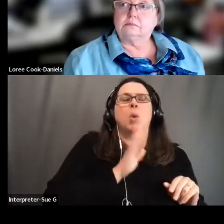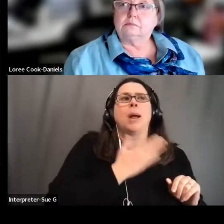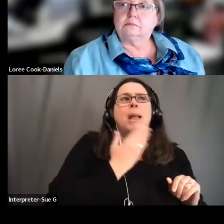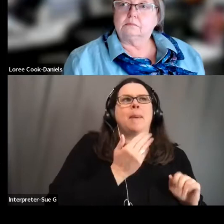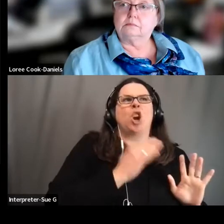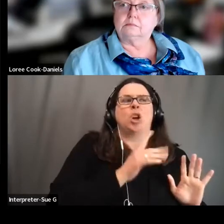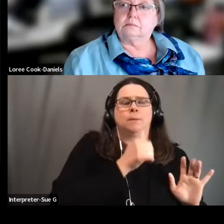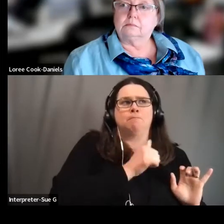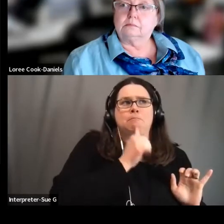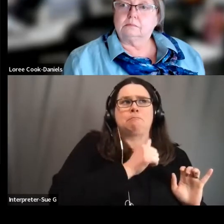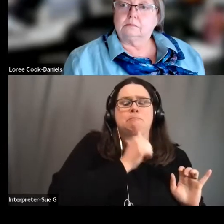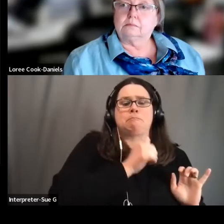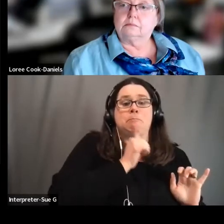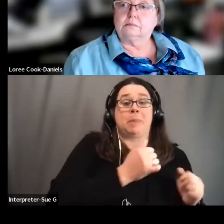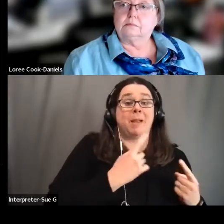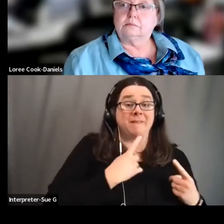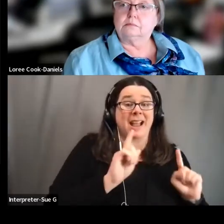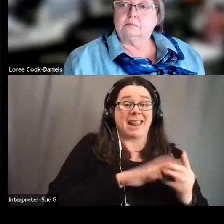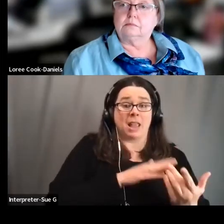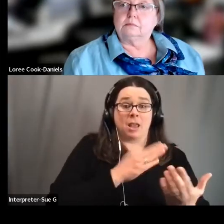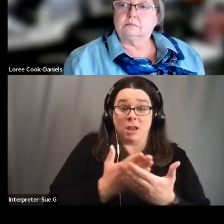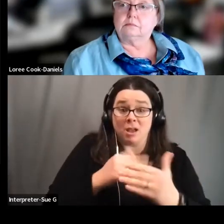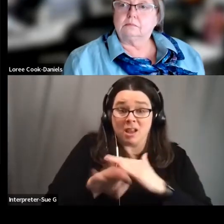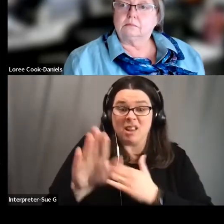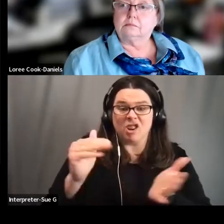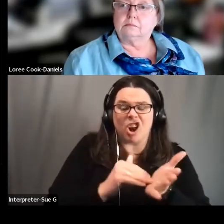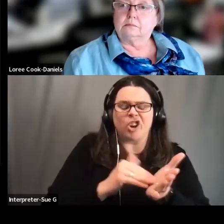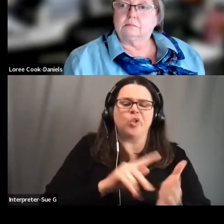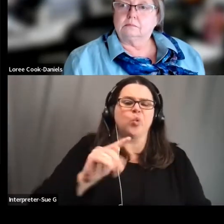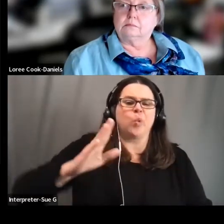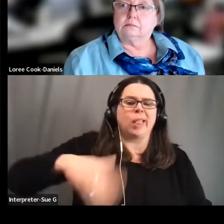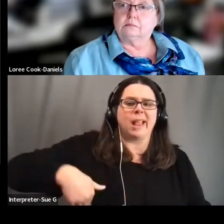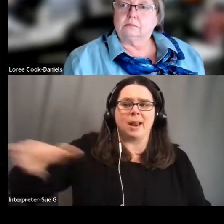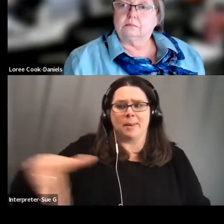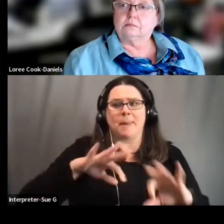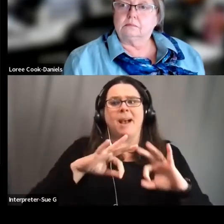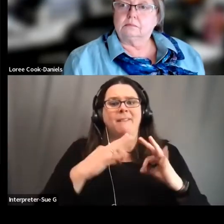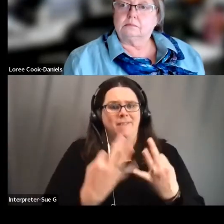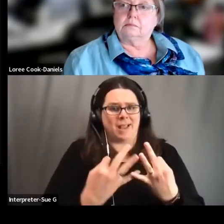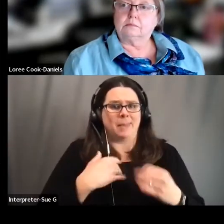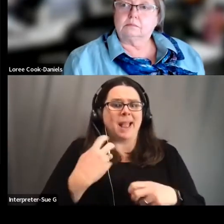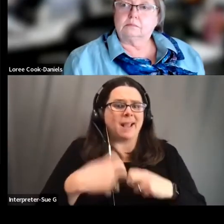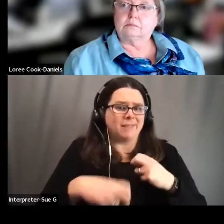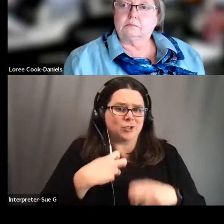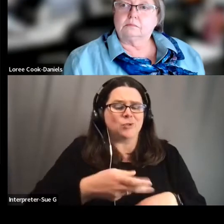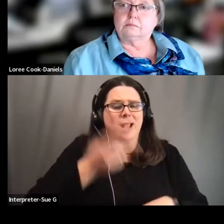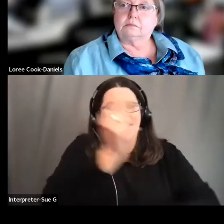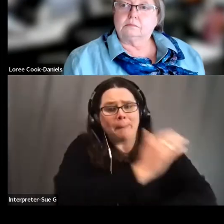And then by the time they go to the doctor it's so late. My family has had issues like high blood pressure, diabetes.